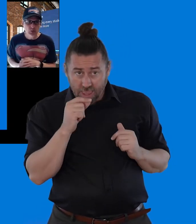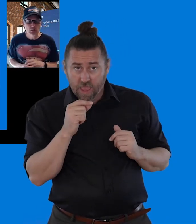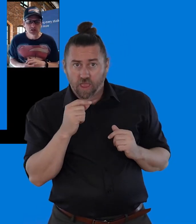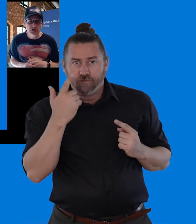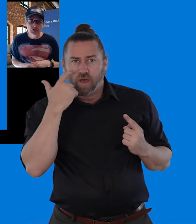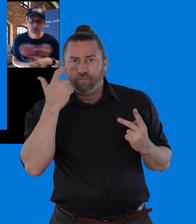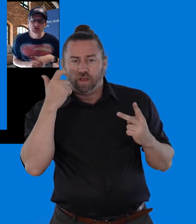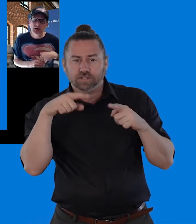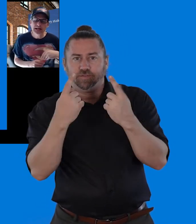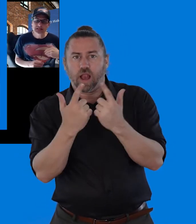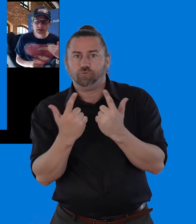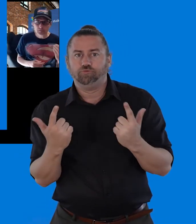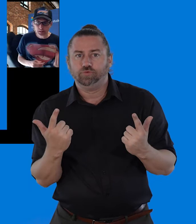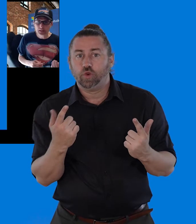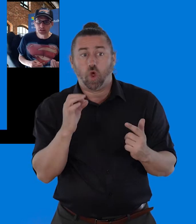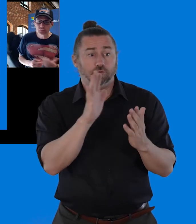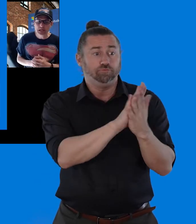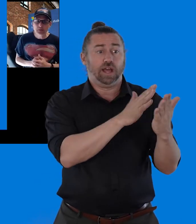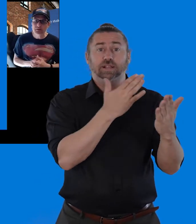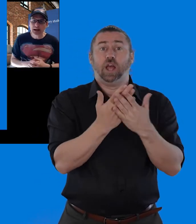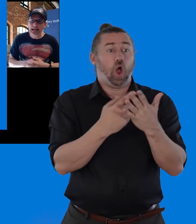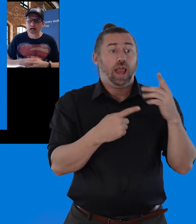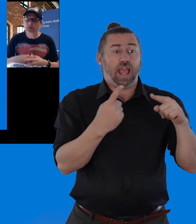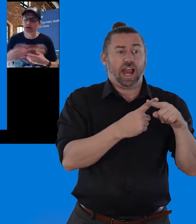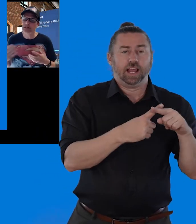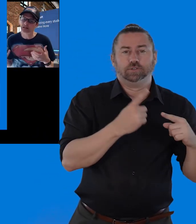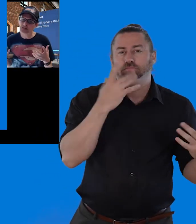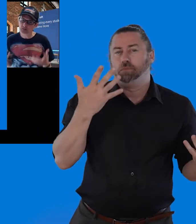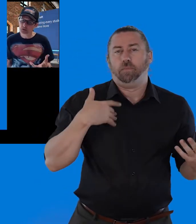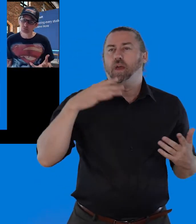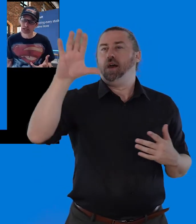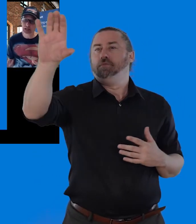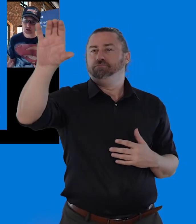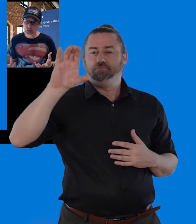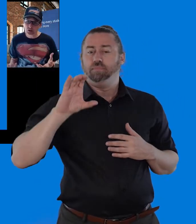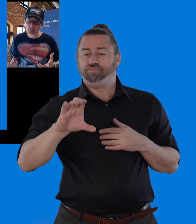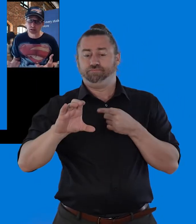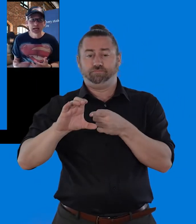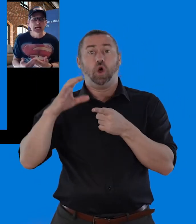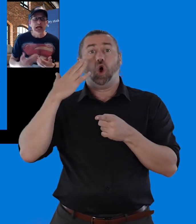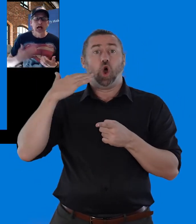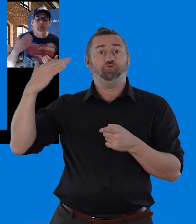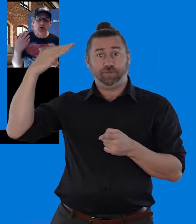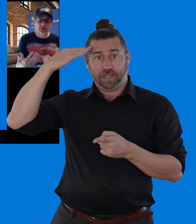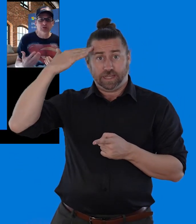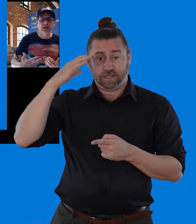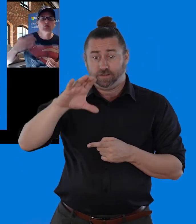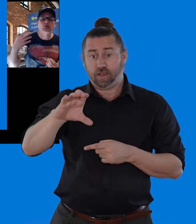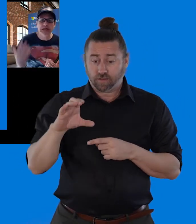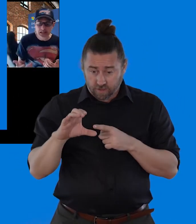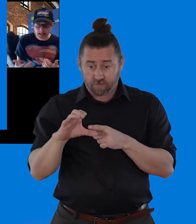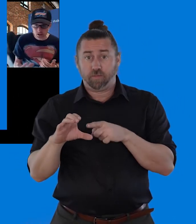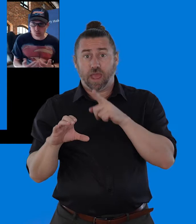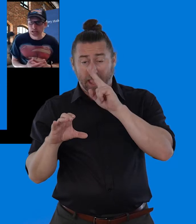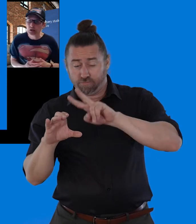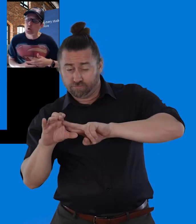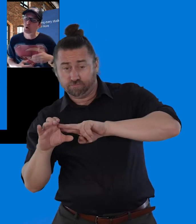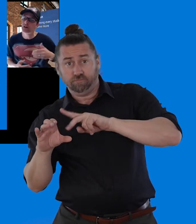so it's not just going to translate from English, for example, if I cut and pasted some Korean into a document, Immersive Reader will read that Korean or